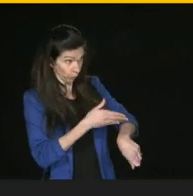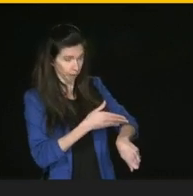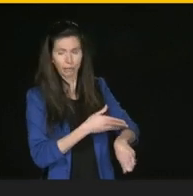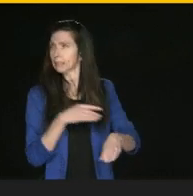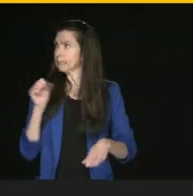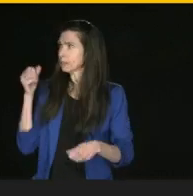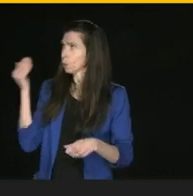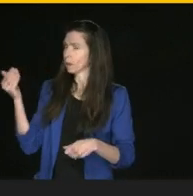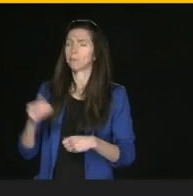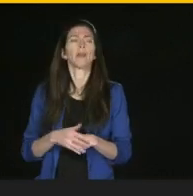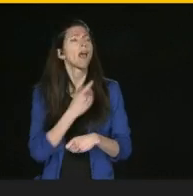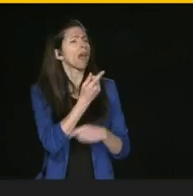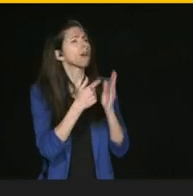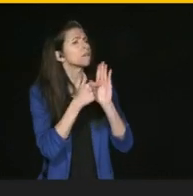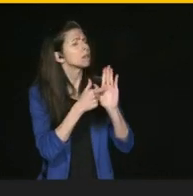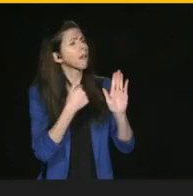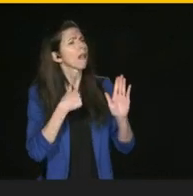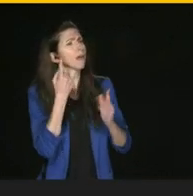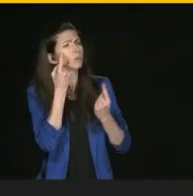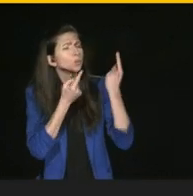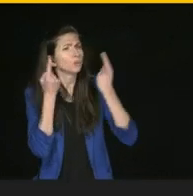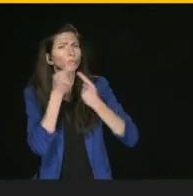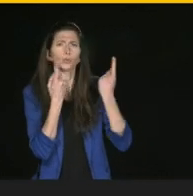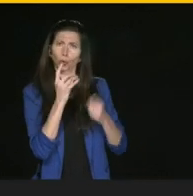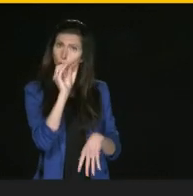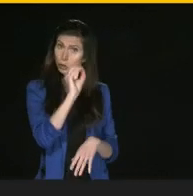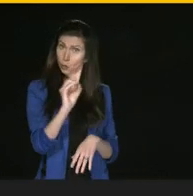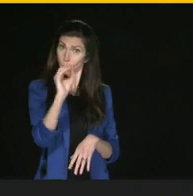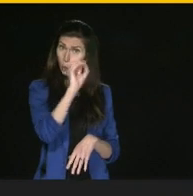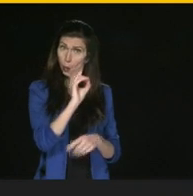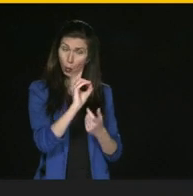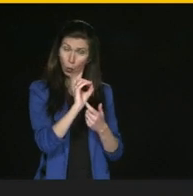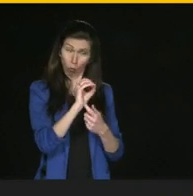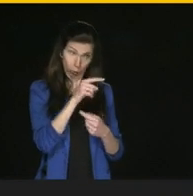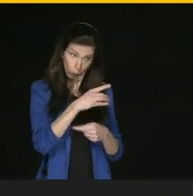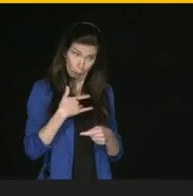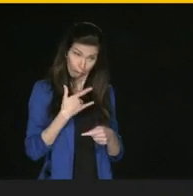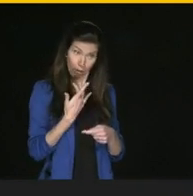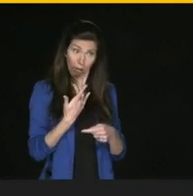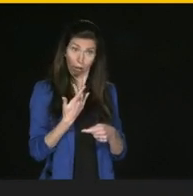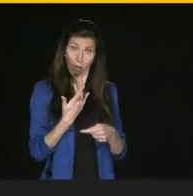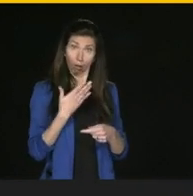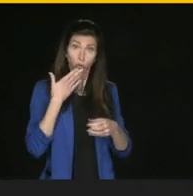I'M WONDERING, FOR EXAMPLE, WITH ONTARIO, DO YOU SEE ONTARIO DOING THESE REALLY STRONG MEASURES THAT YOU ARE TALK